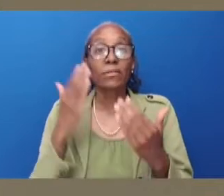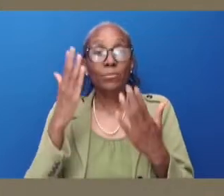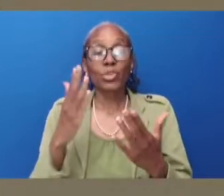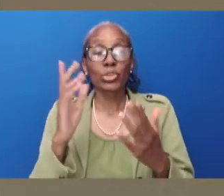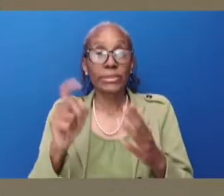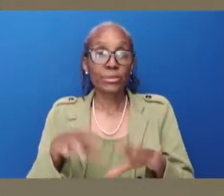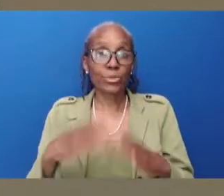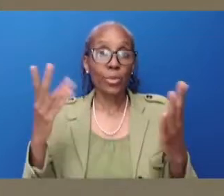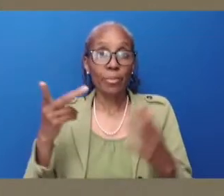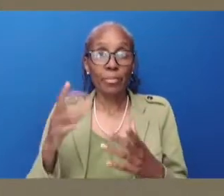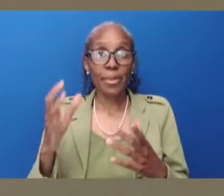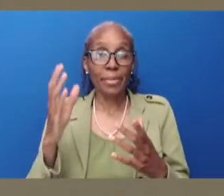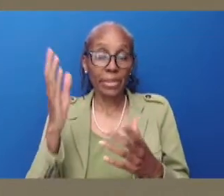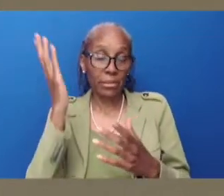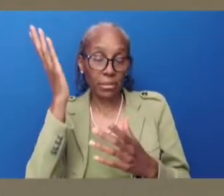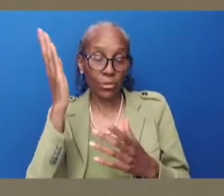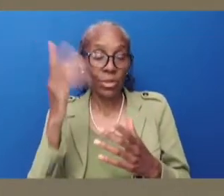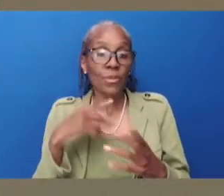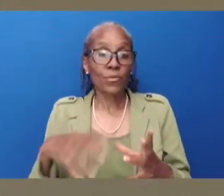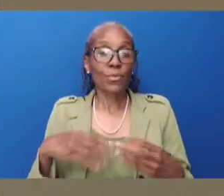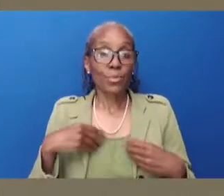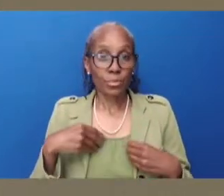ALL RIGHT. NEXT ONE.